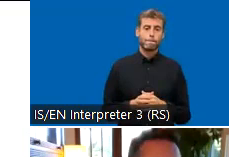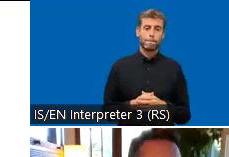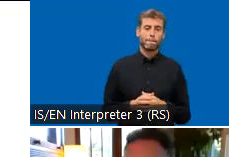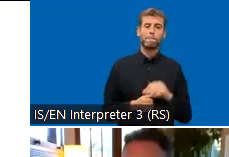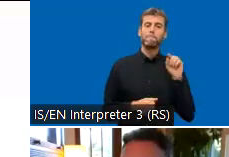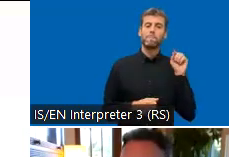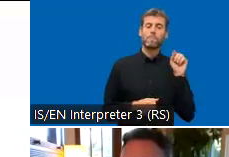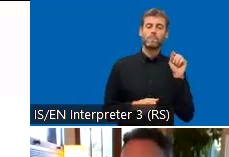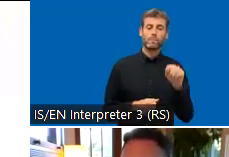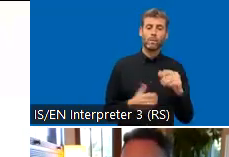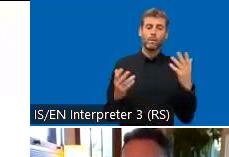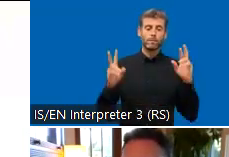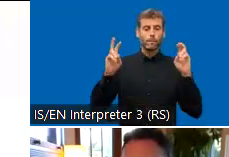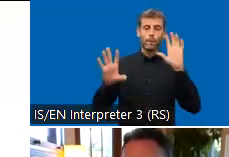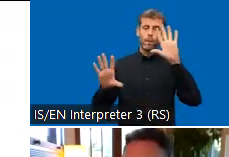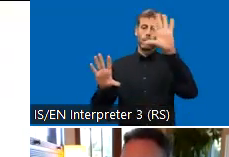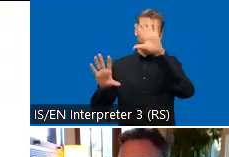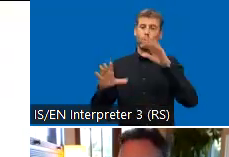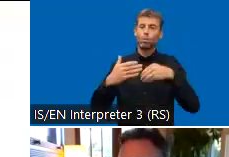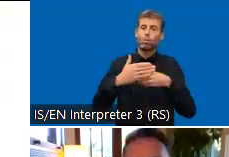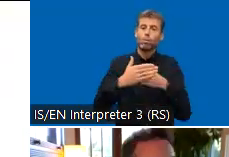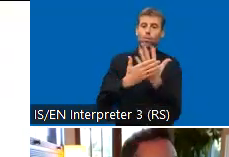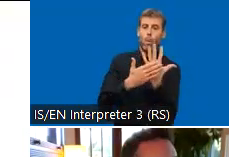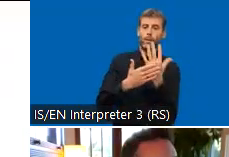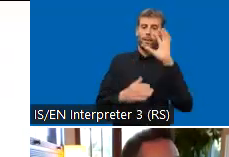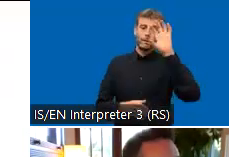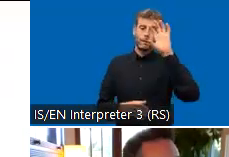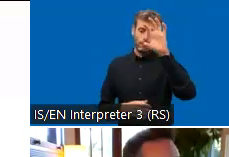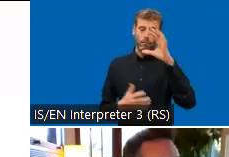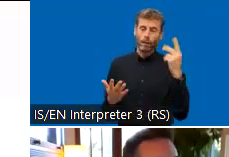Nordic chapter that we have. So that's one of the seven that we have going on.